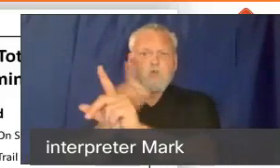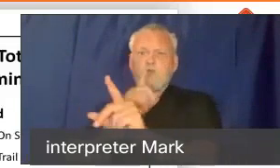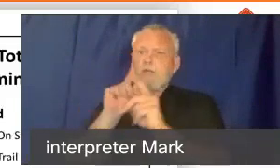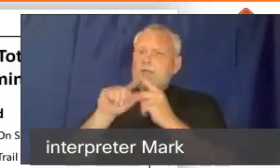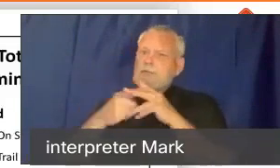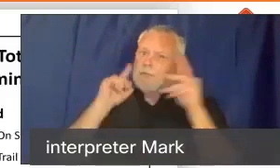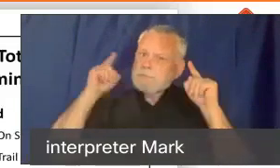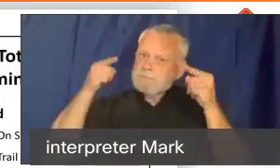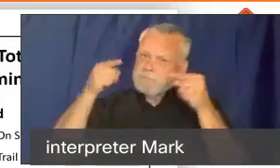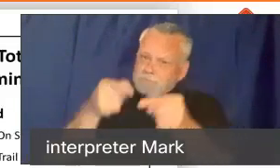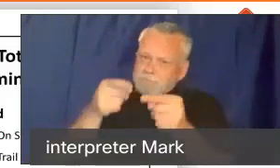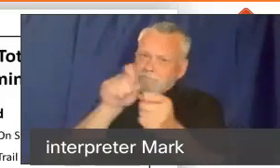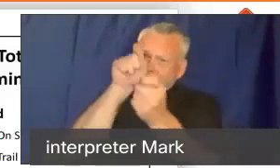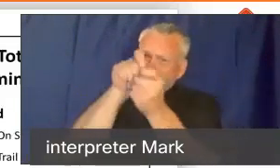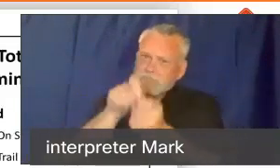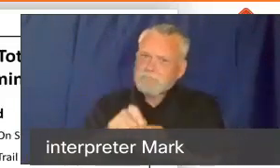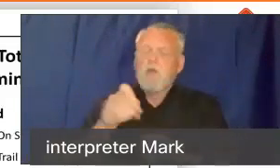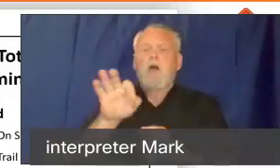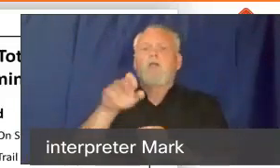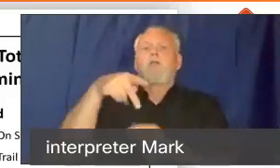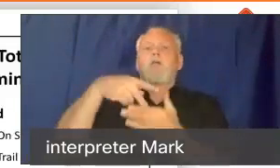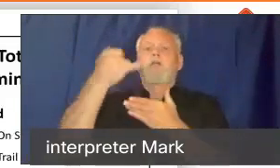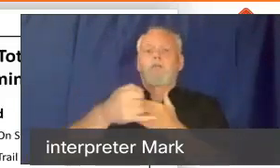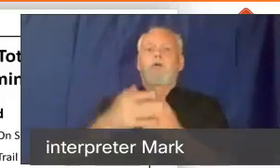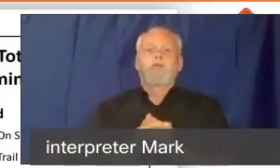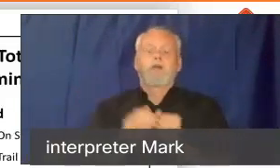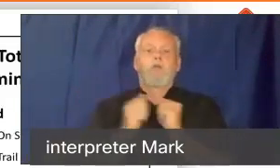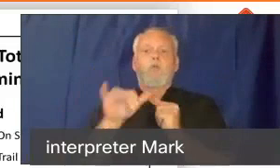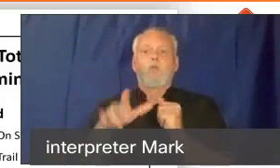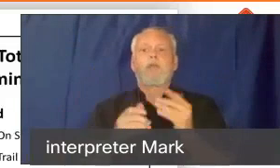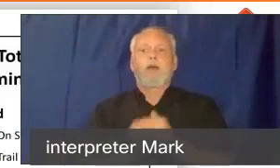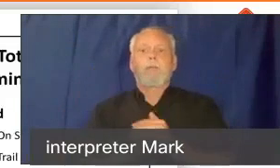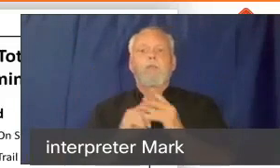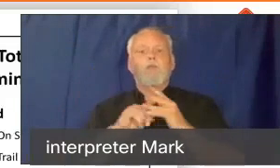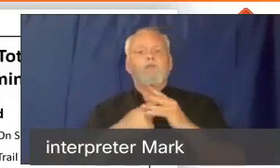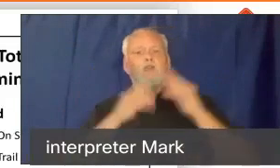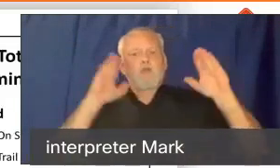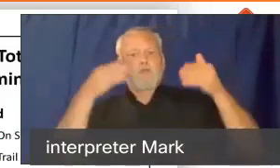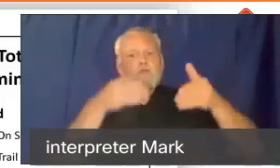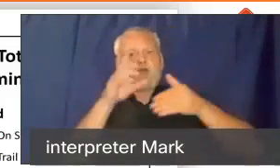And with that, we've got to focus on designing a facility that will be as safe and intuitive as possible.